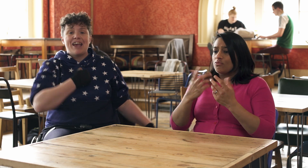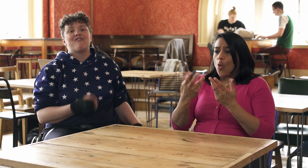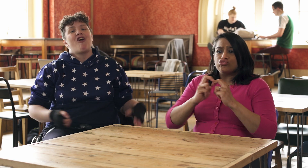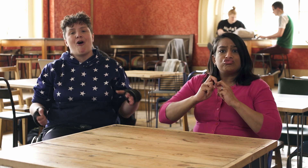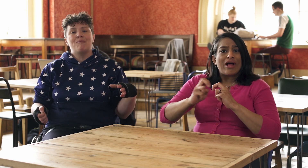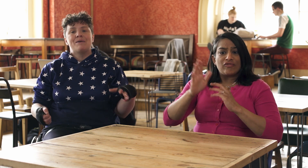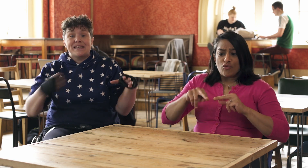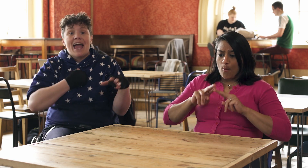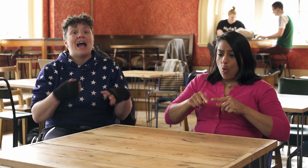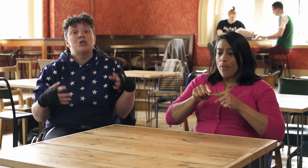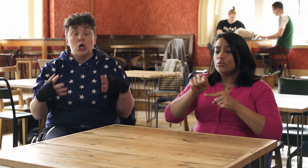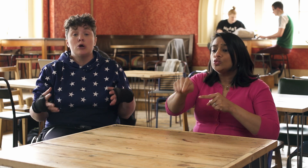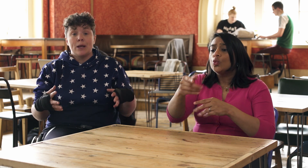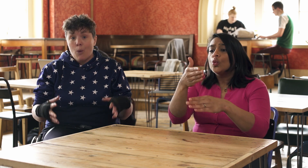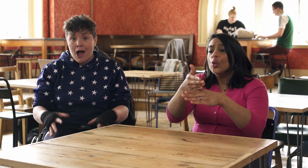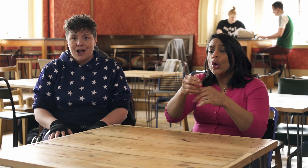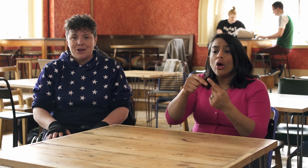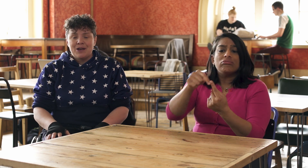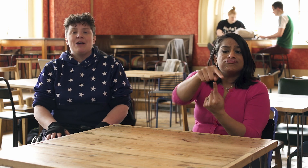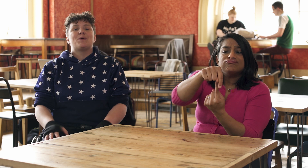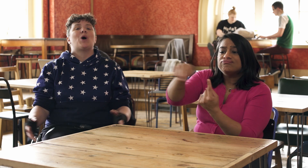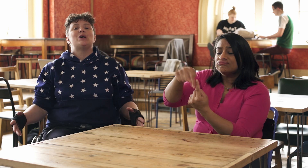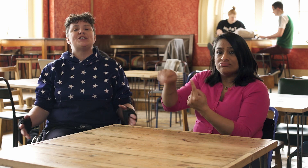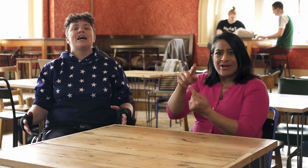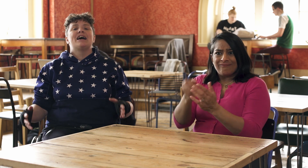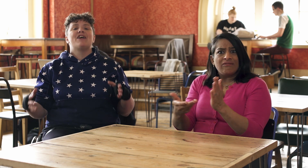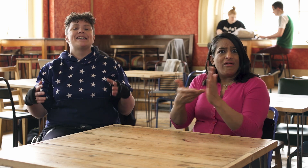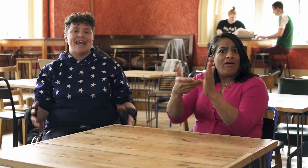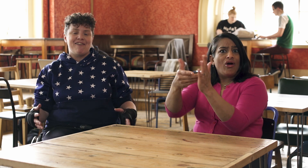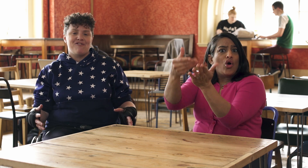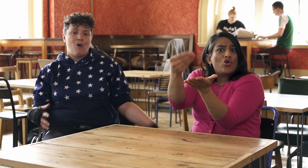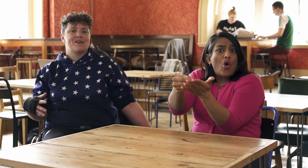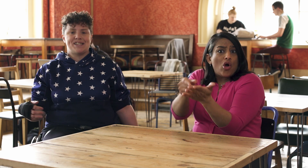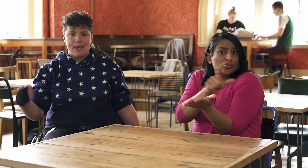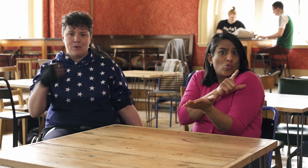from and during work because they’re deaf or disabled.